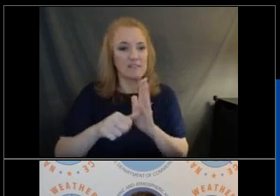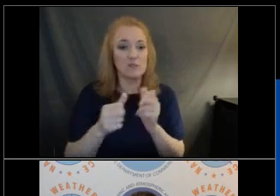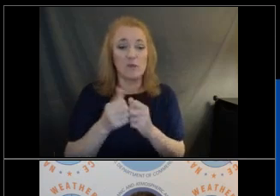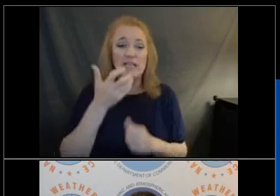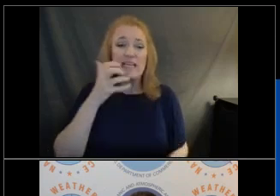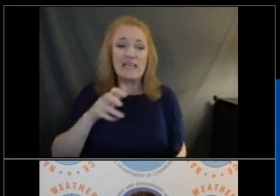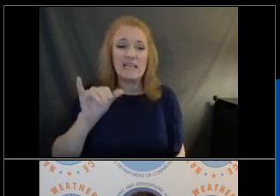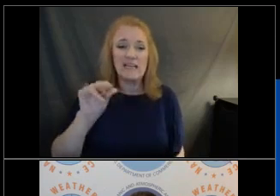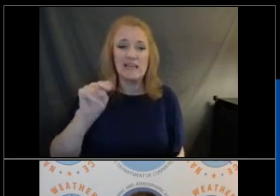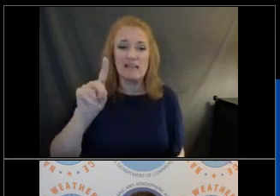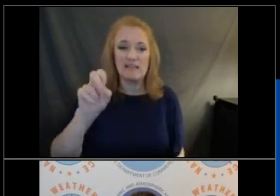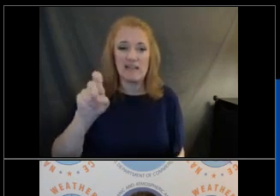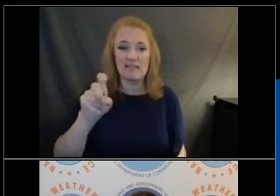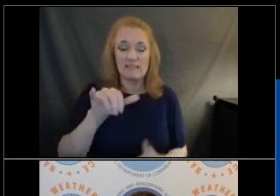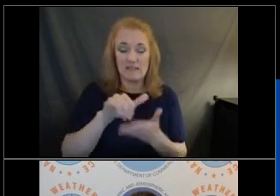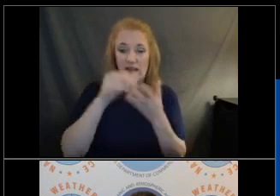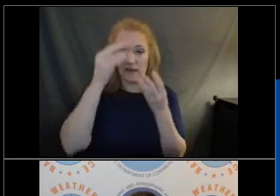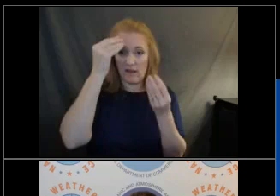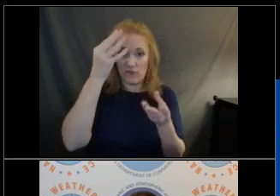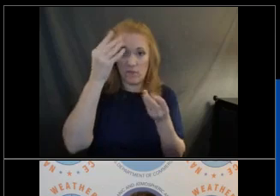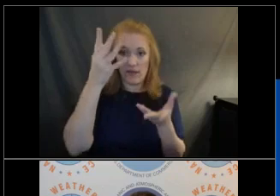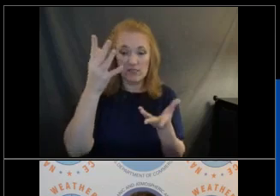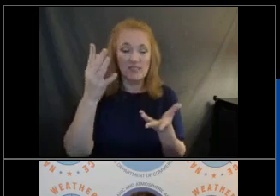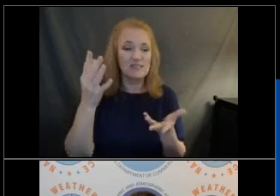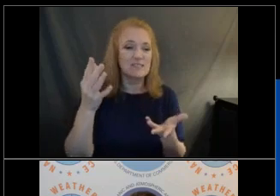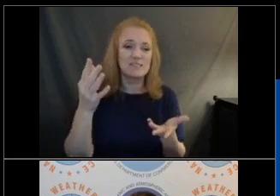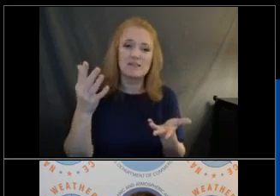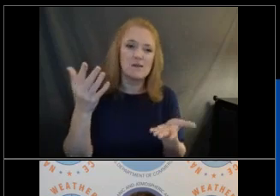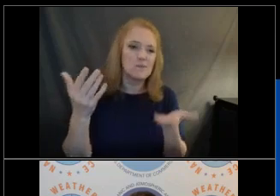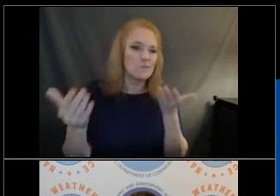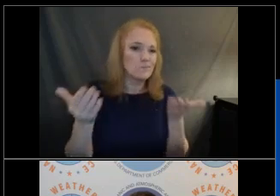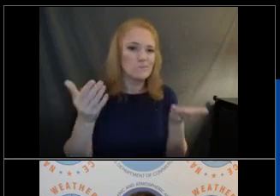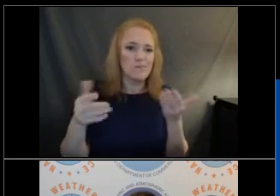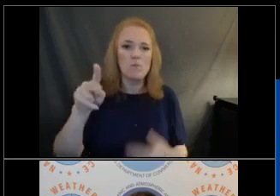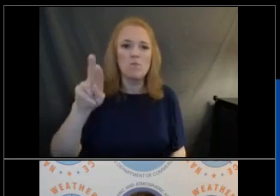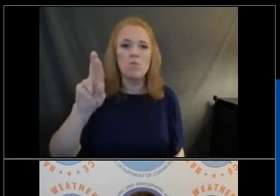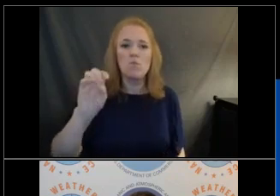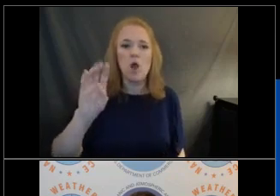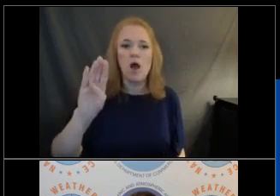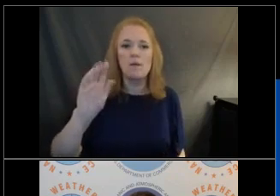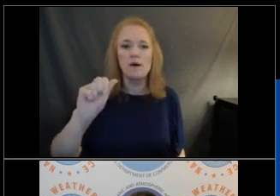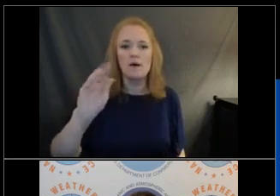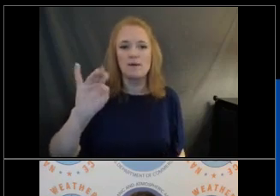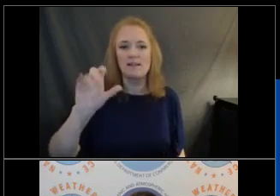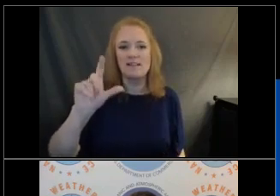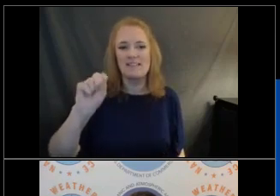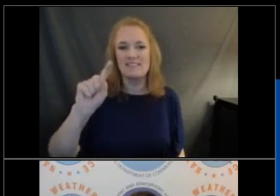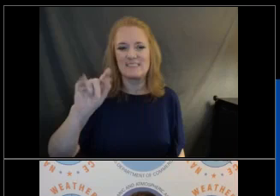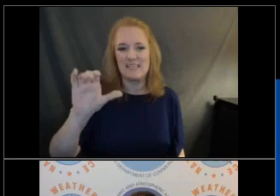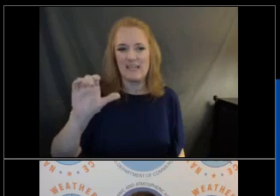the information is probabilistic so you can give some idea of how certain or uncertain a particular